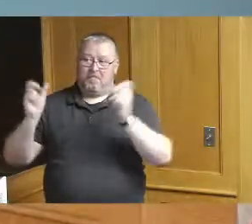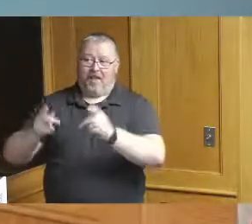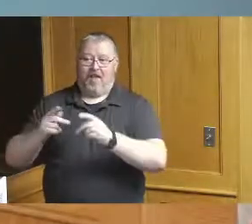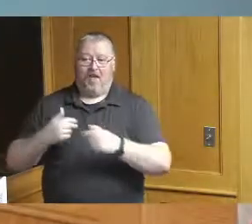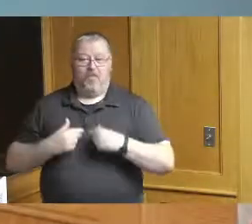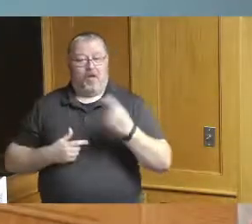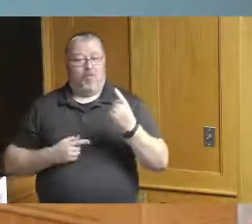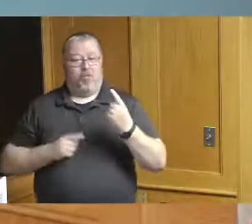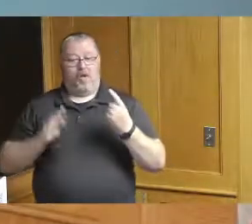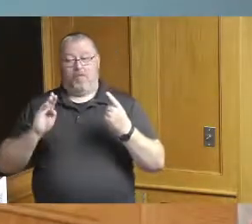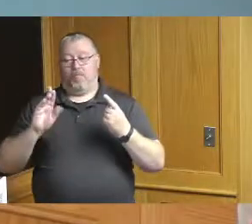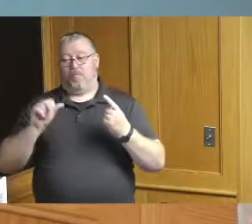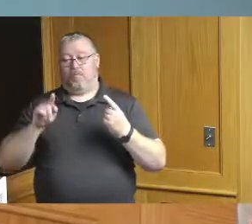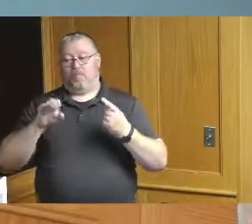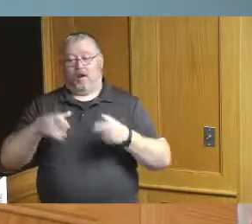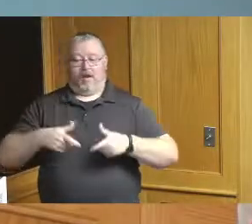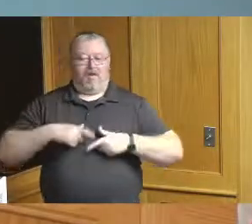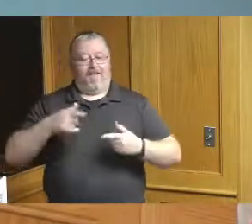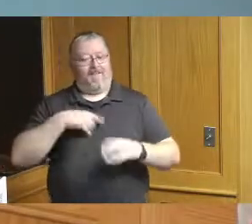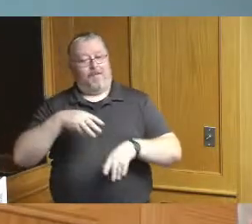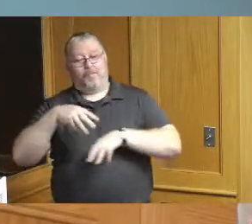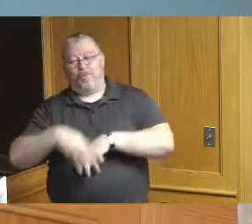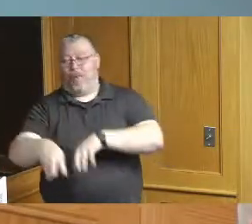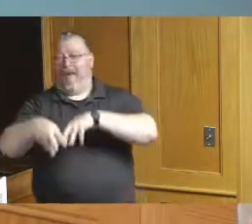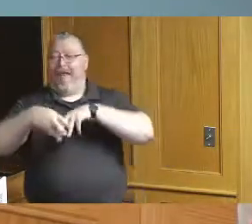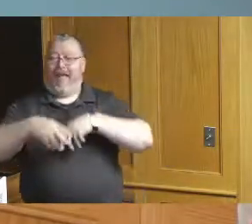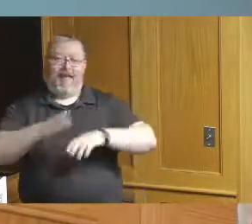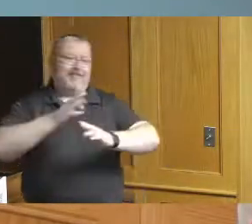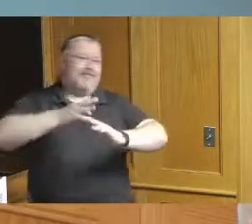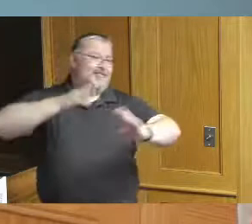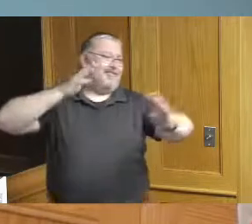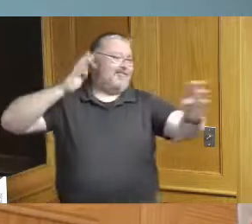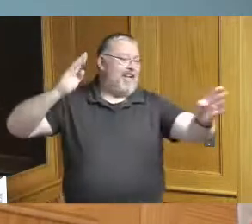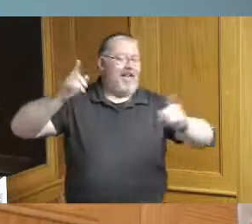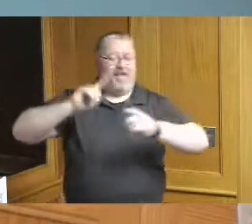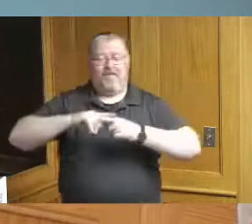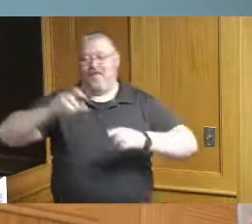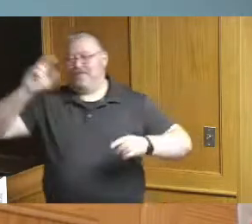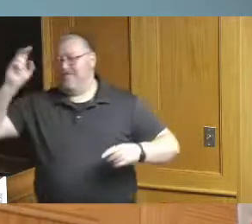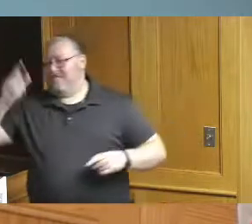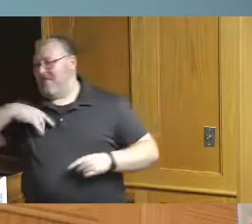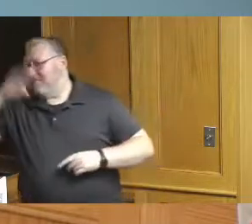medals and they had the parades and they had they were riding on fire trucks they was at the airport